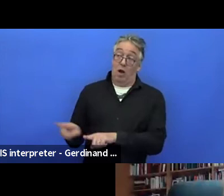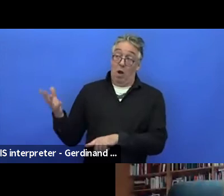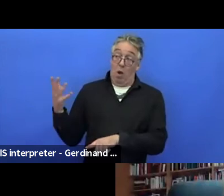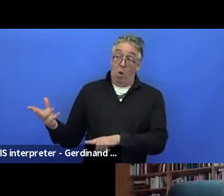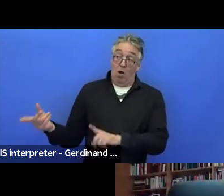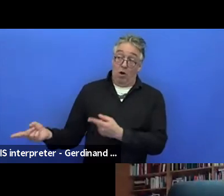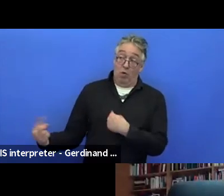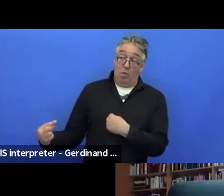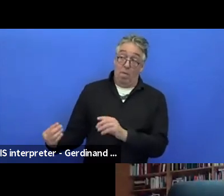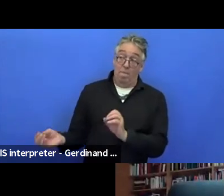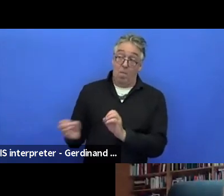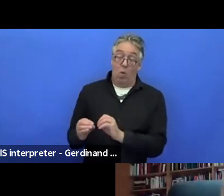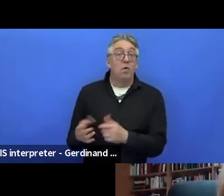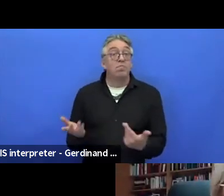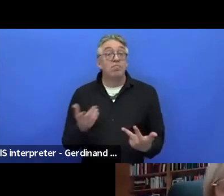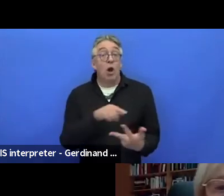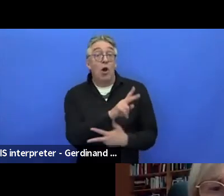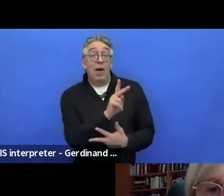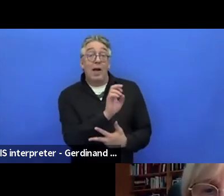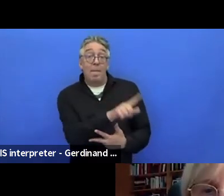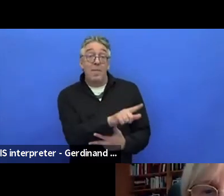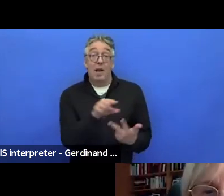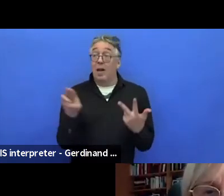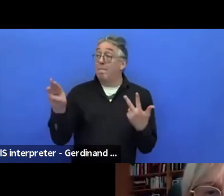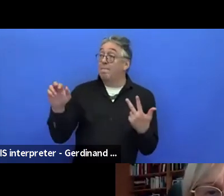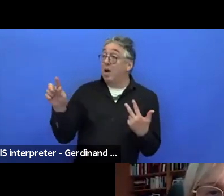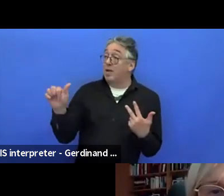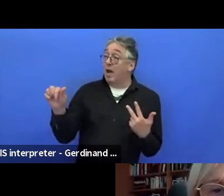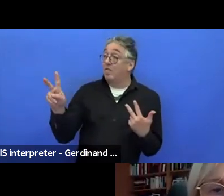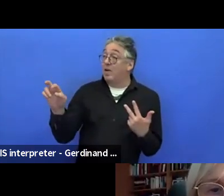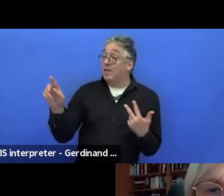Kamil, Marta or Valentina, do you have any last words to say before I close?